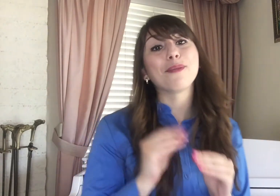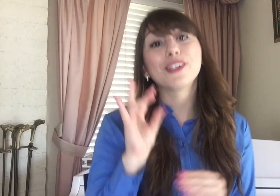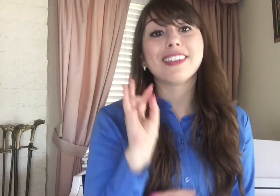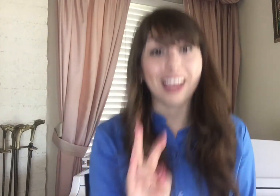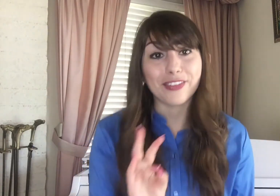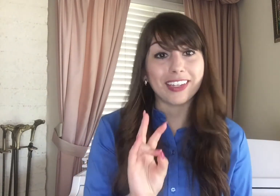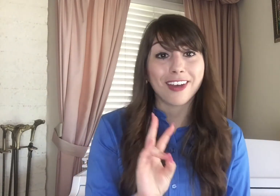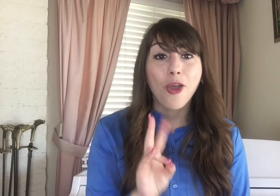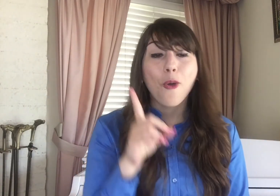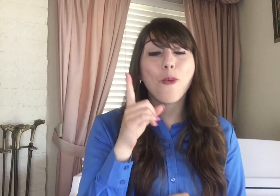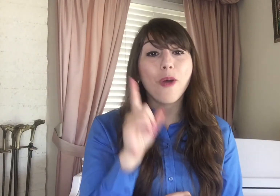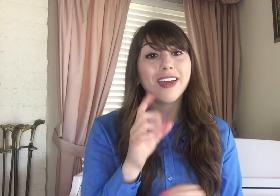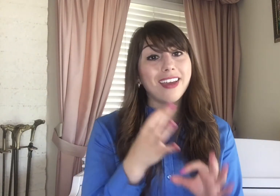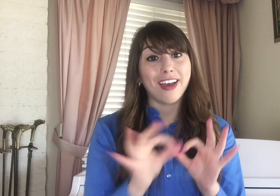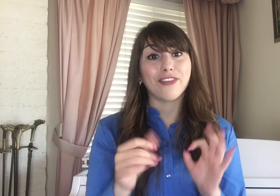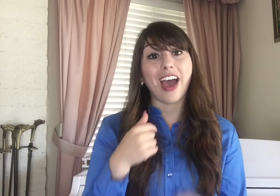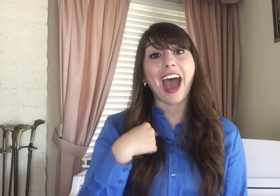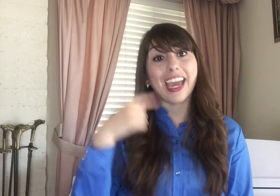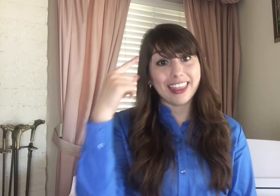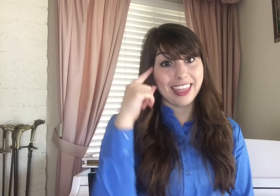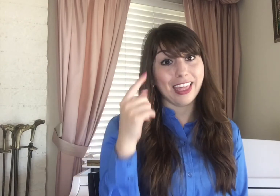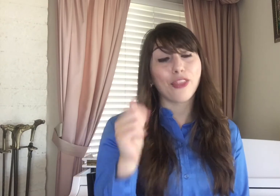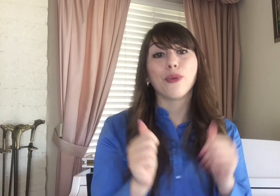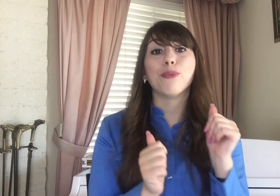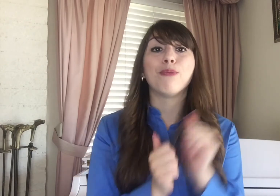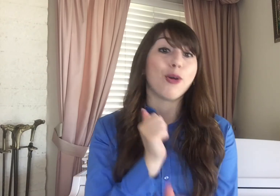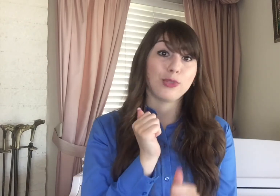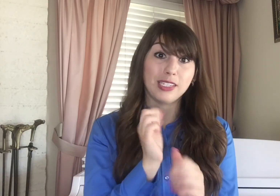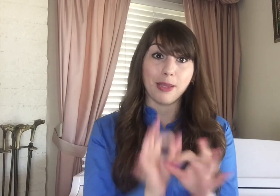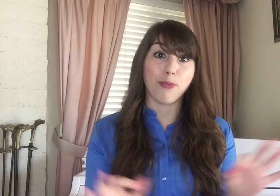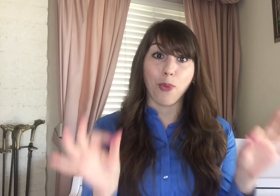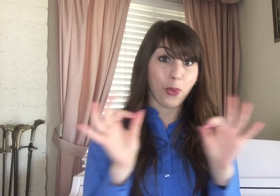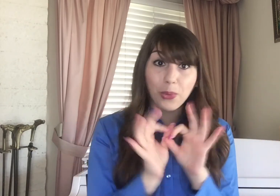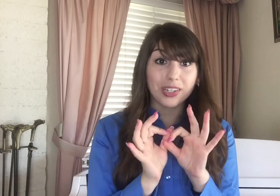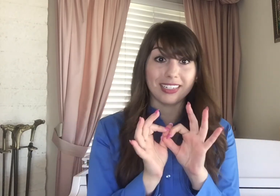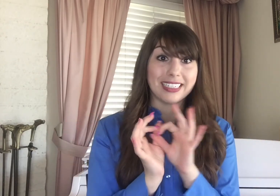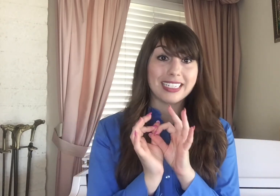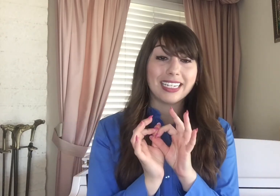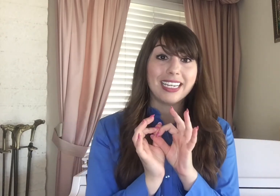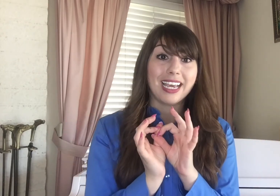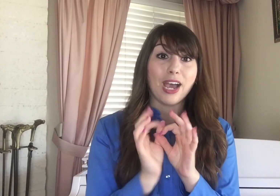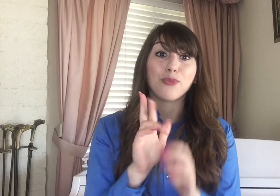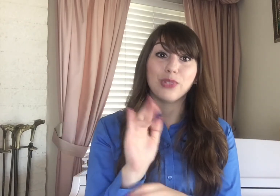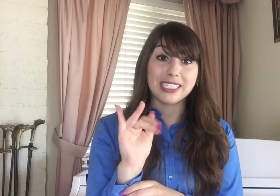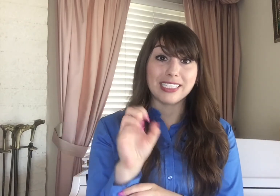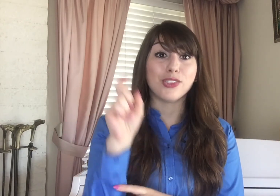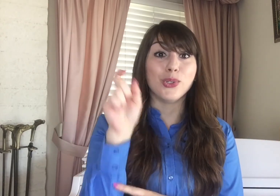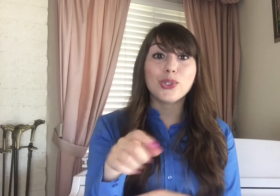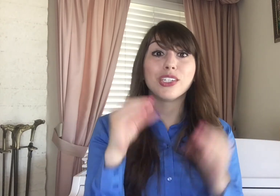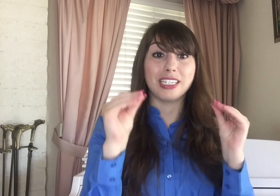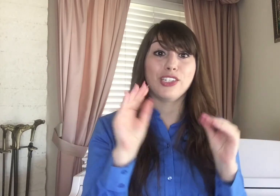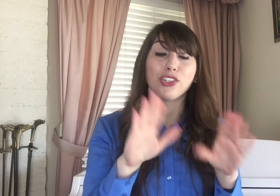Number seven, one of... I think... the most important reasons you should teach your